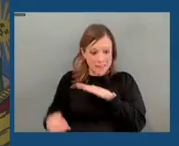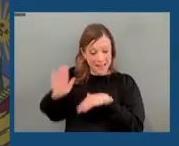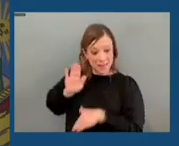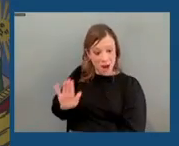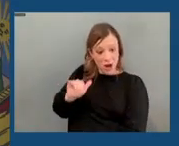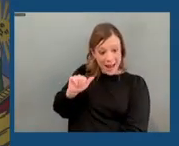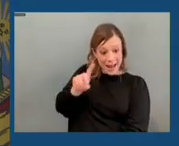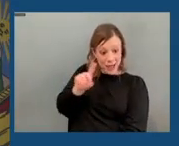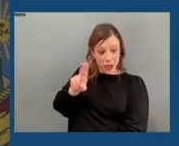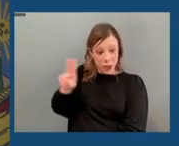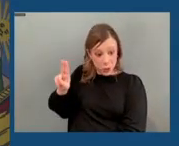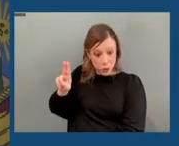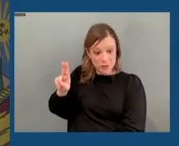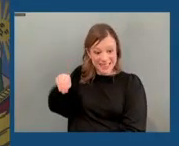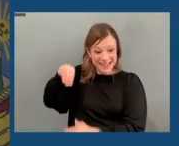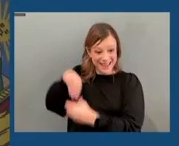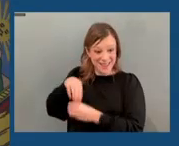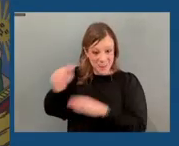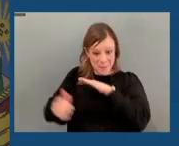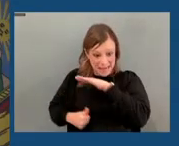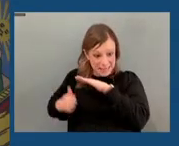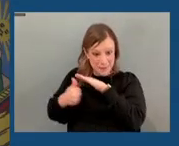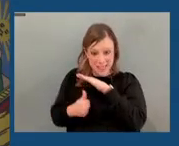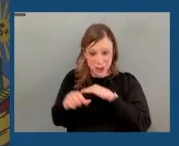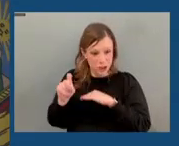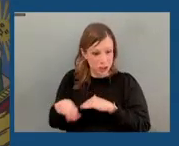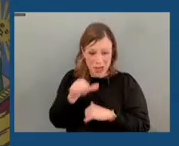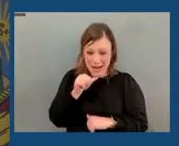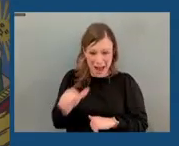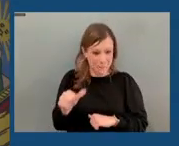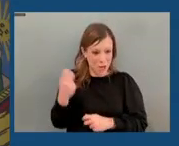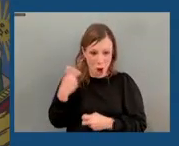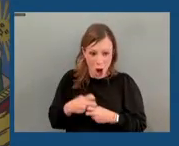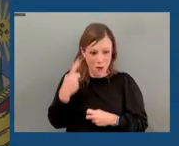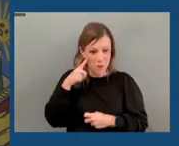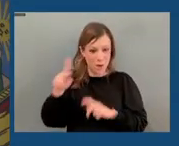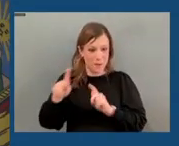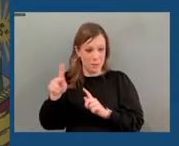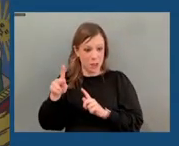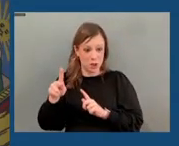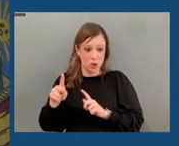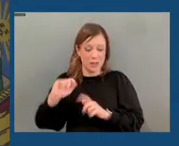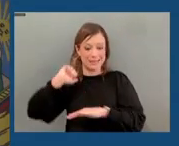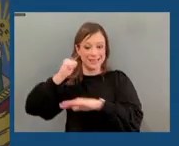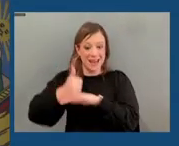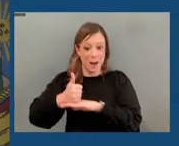it should not be so difficult for people to put something over their garage. So the, the grandma could not have to go to a nursing home,